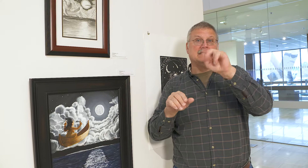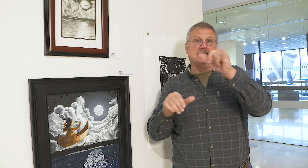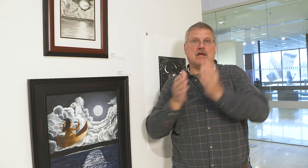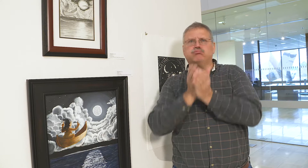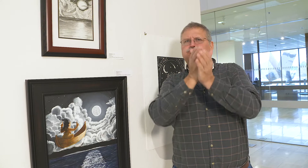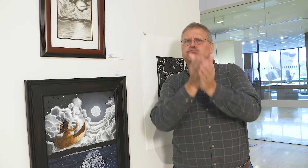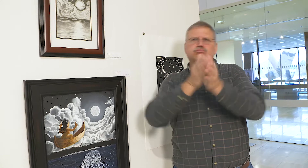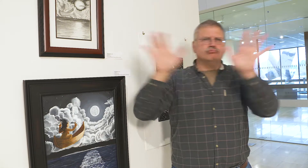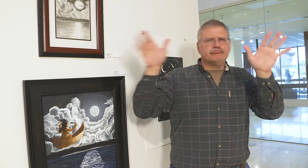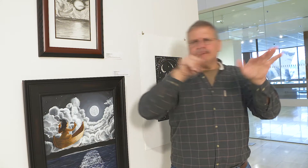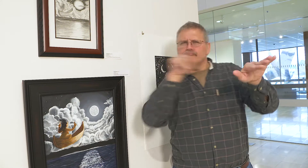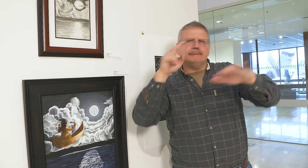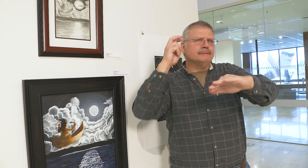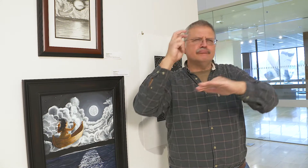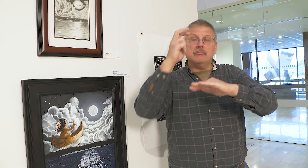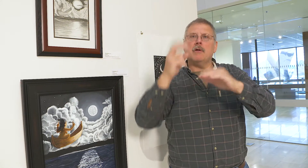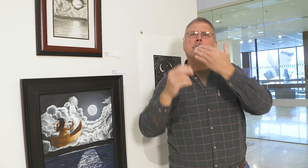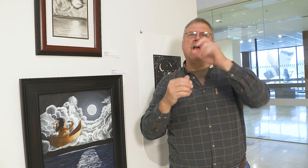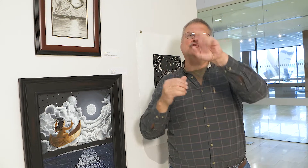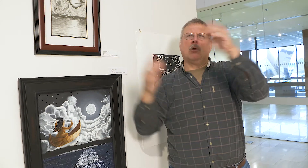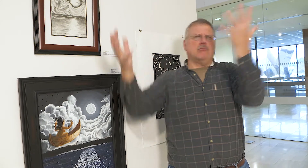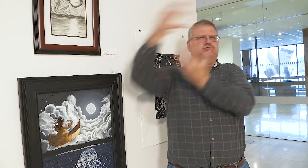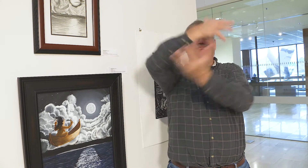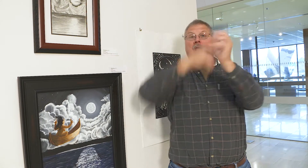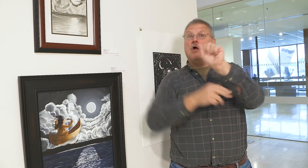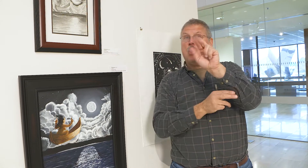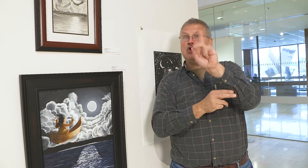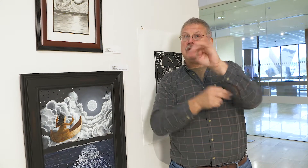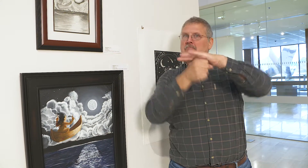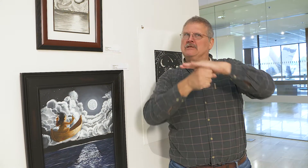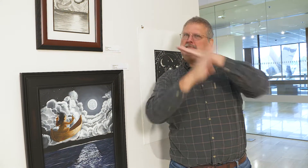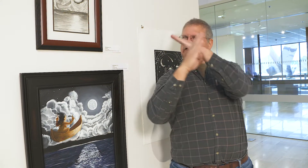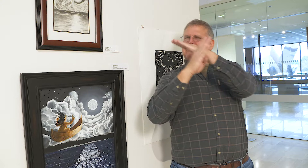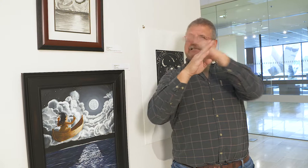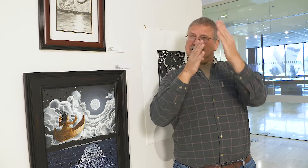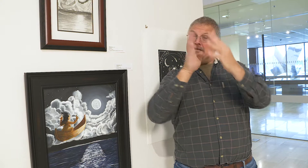and needed a new place in the new world. She climbed aboard a flying dingy and traveled through the storms of audism